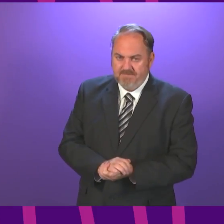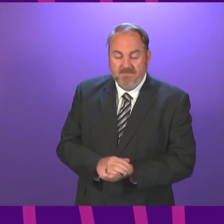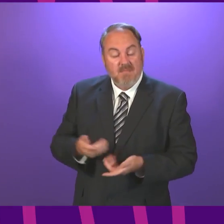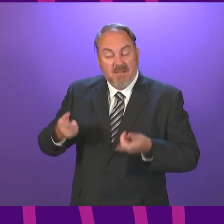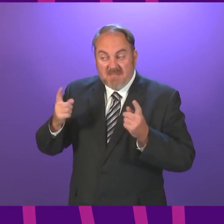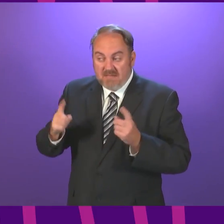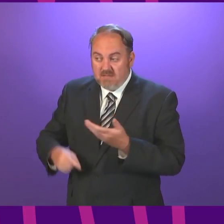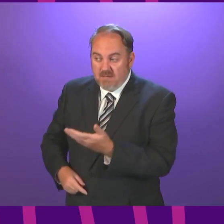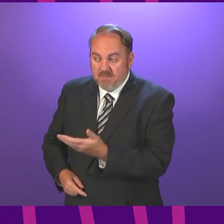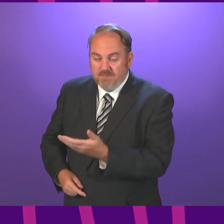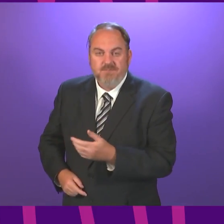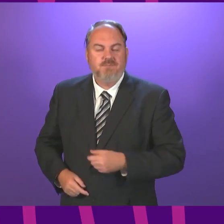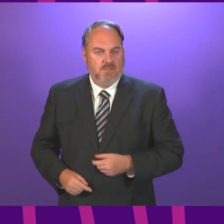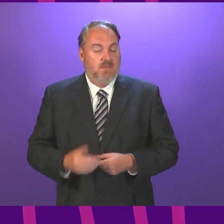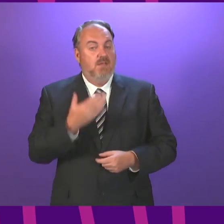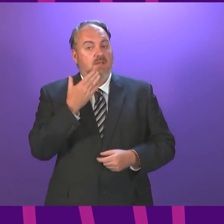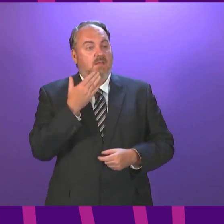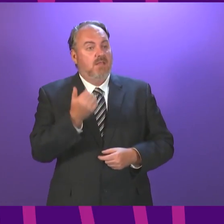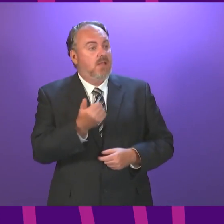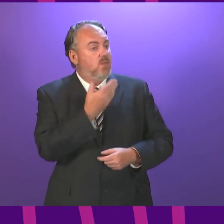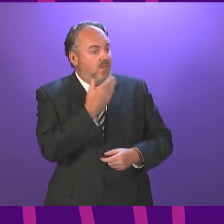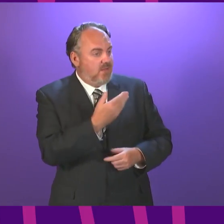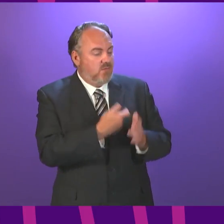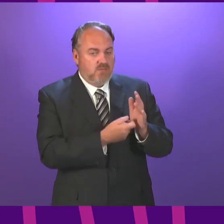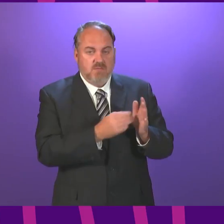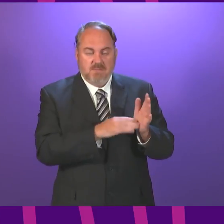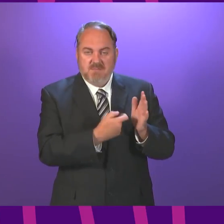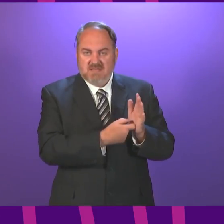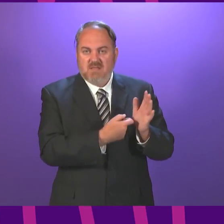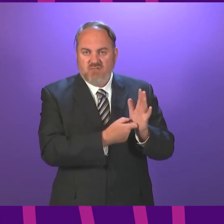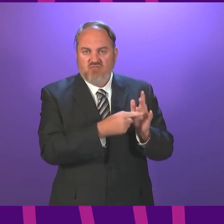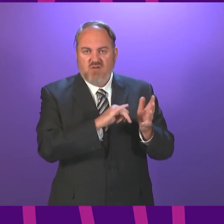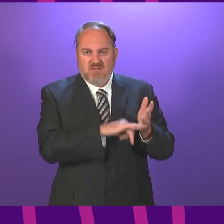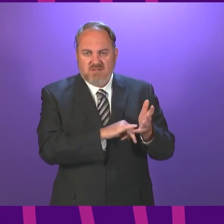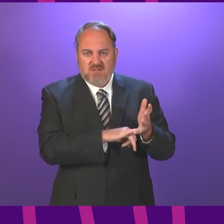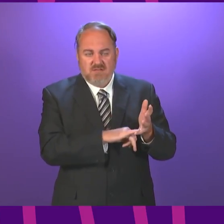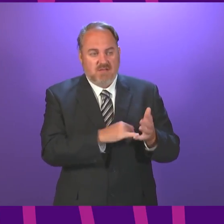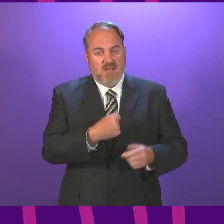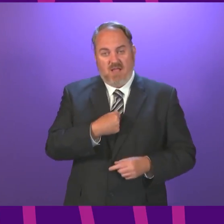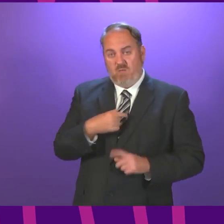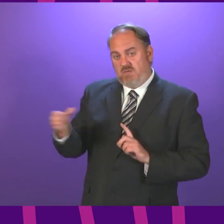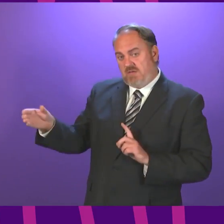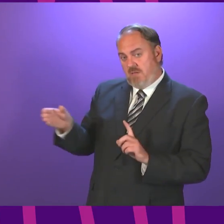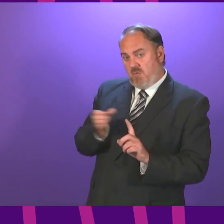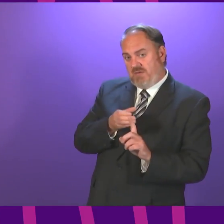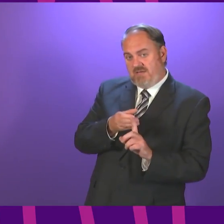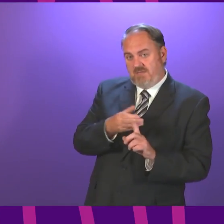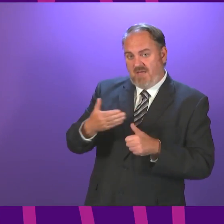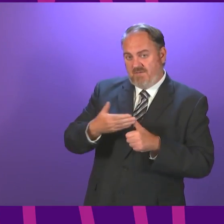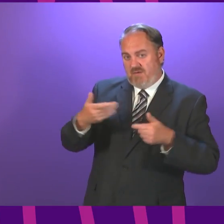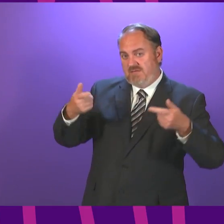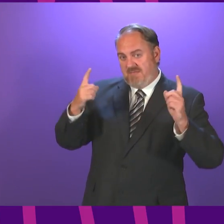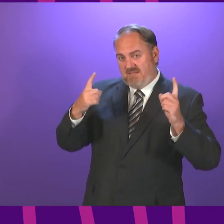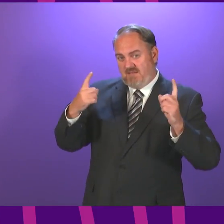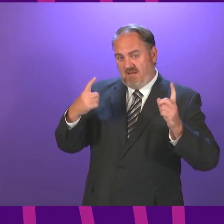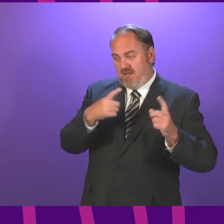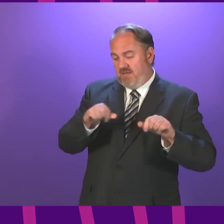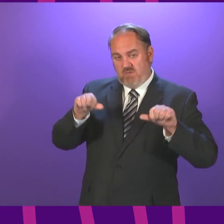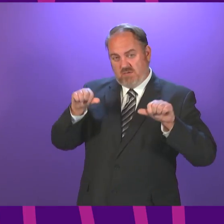I was appointed by the First Minister, an appointment approved by this Parliament, to